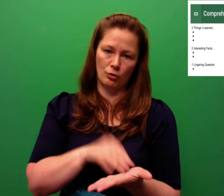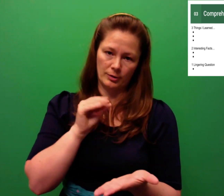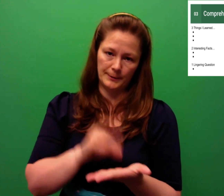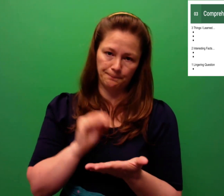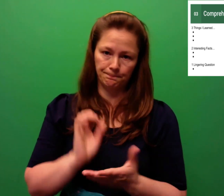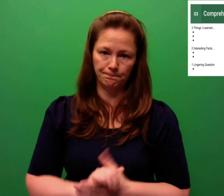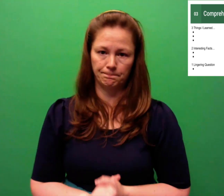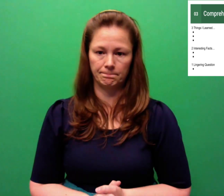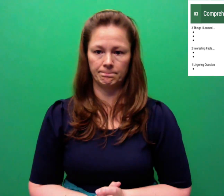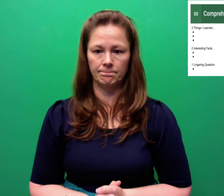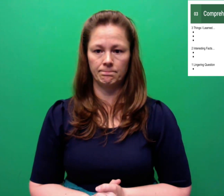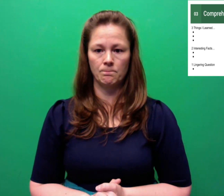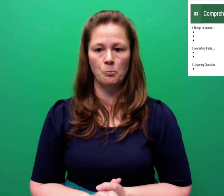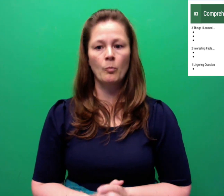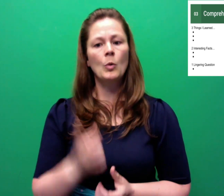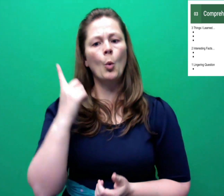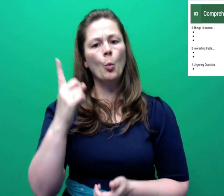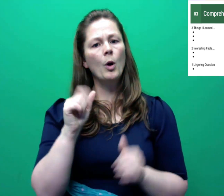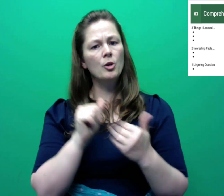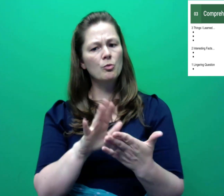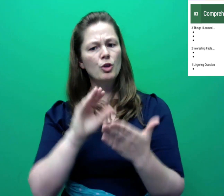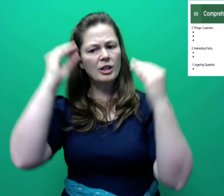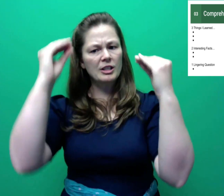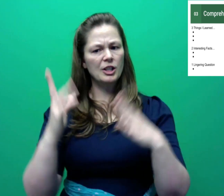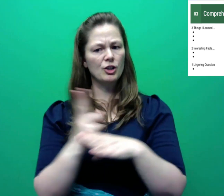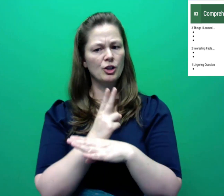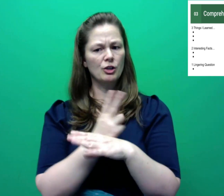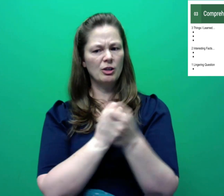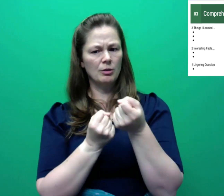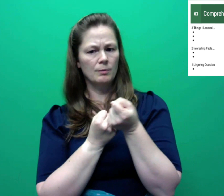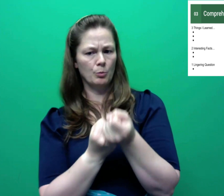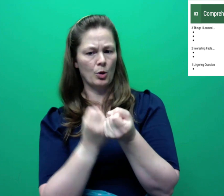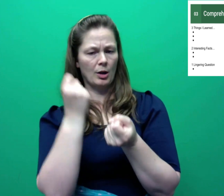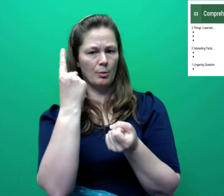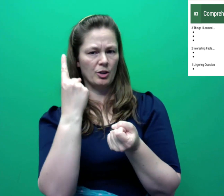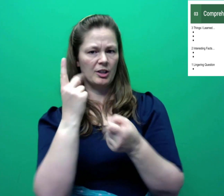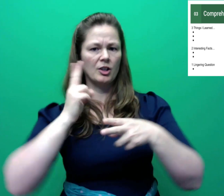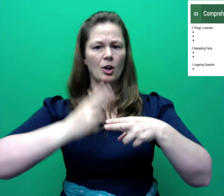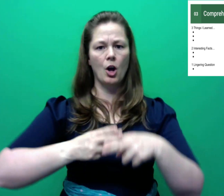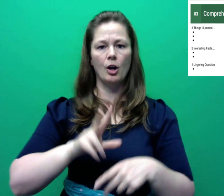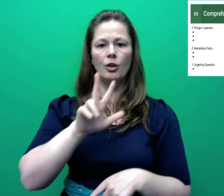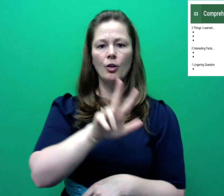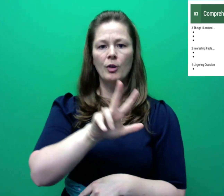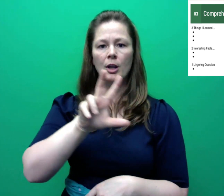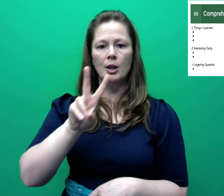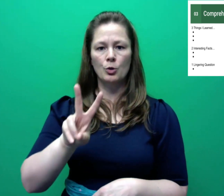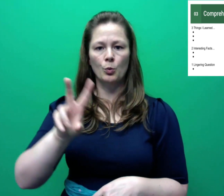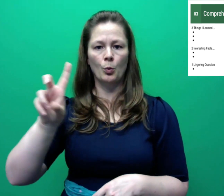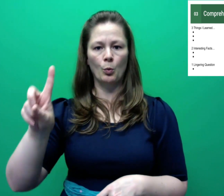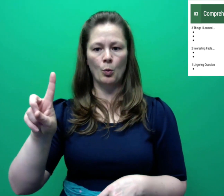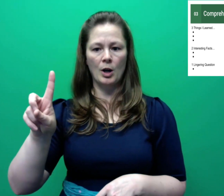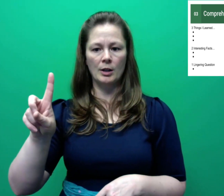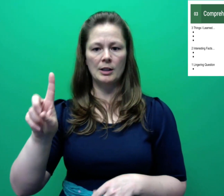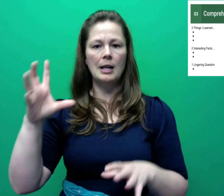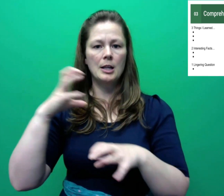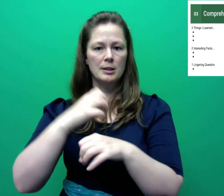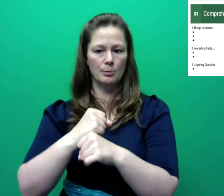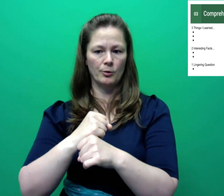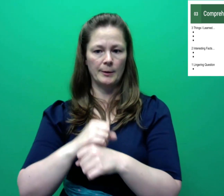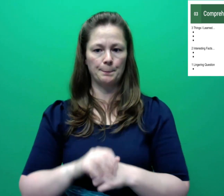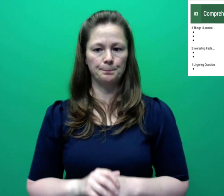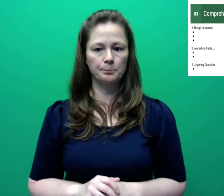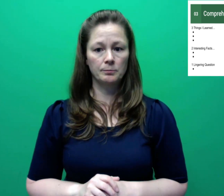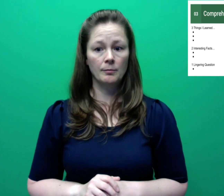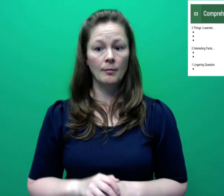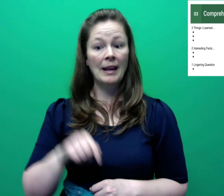learning. One approach that teachers used to support comprehension is to use a